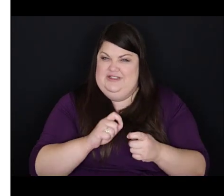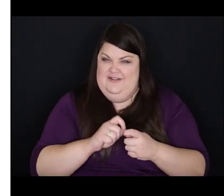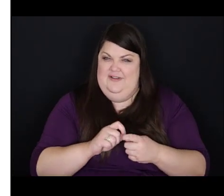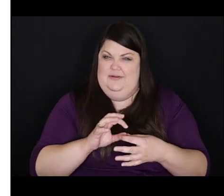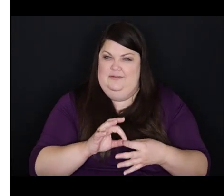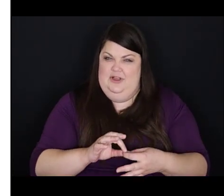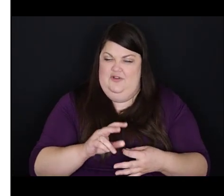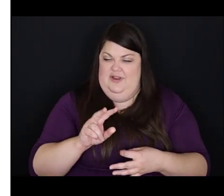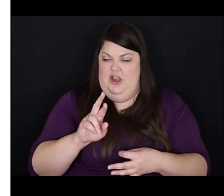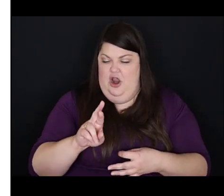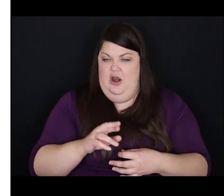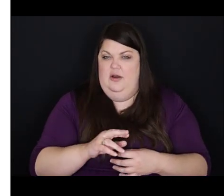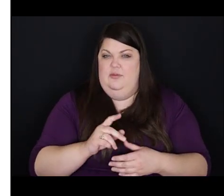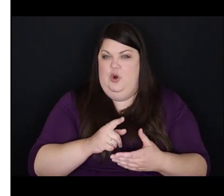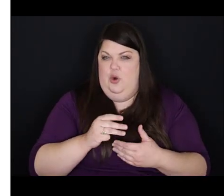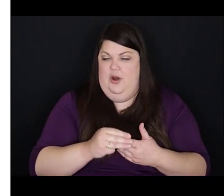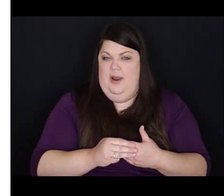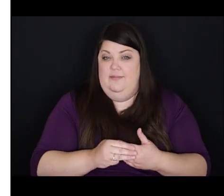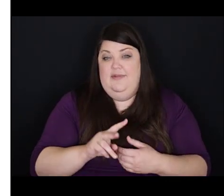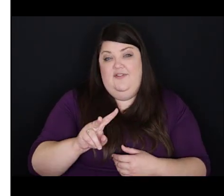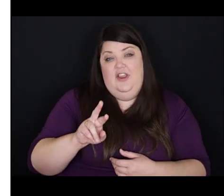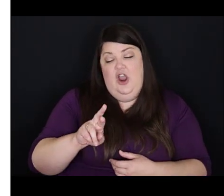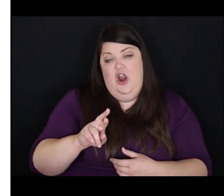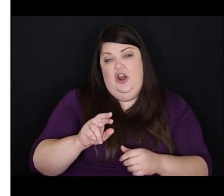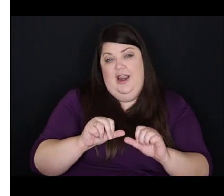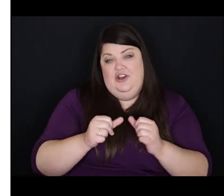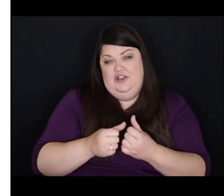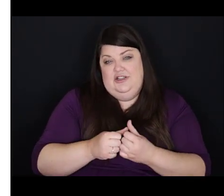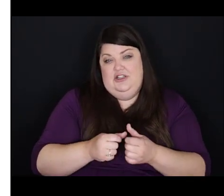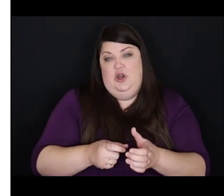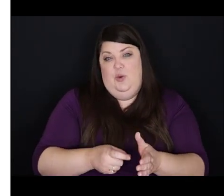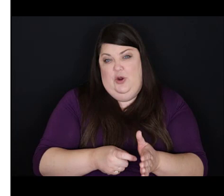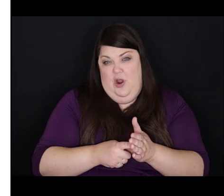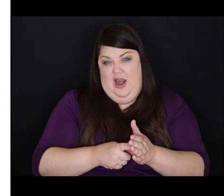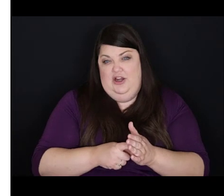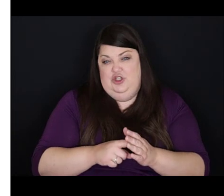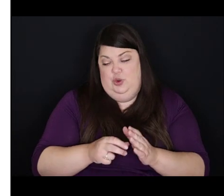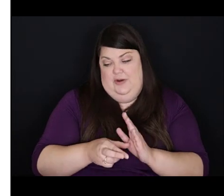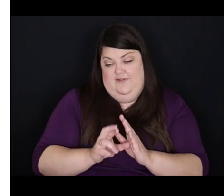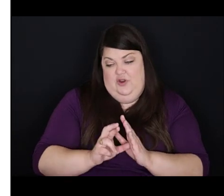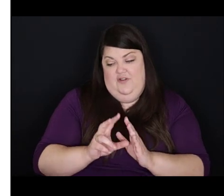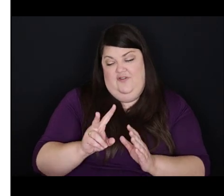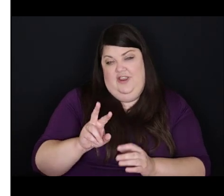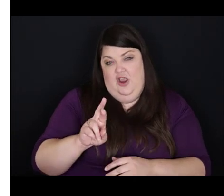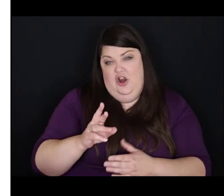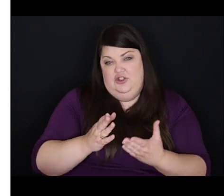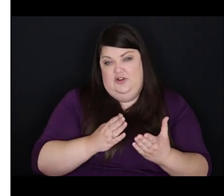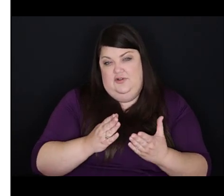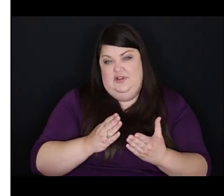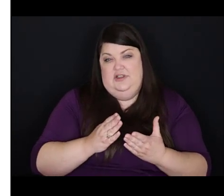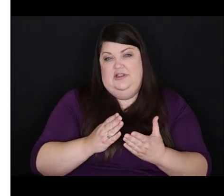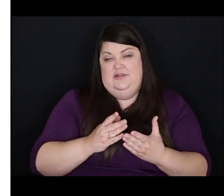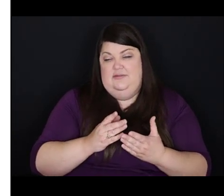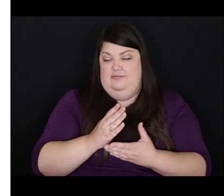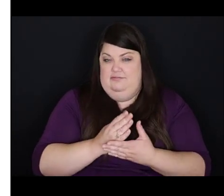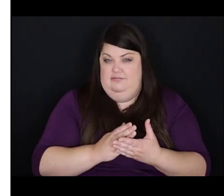VR agencies are required to review the VR services portion certifications to verify